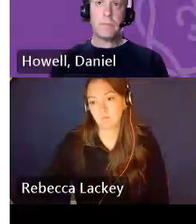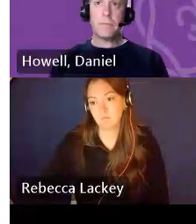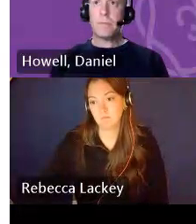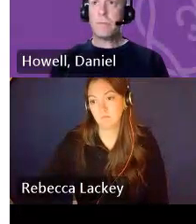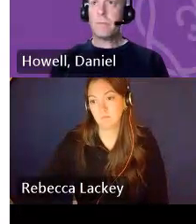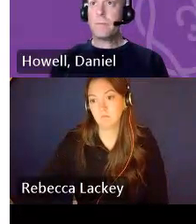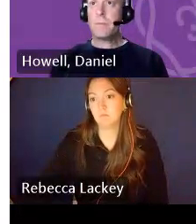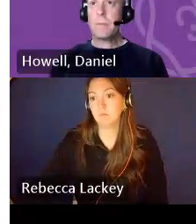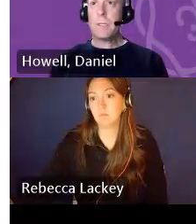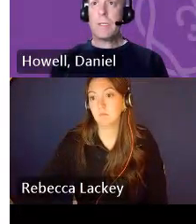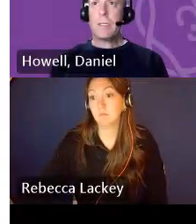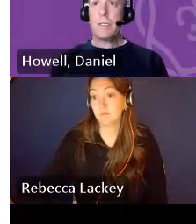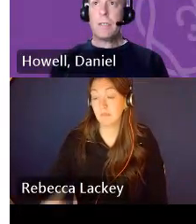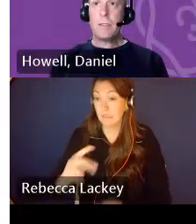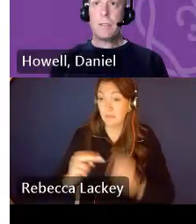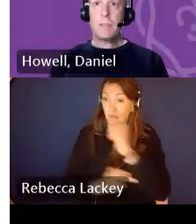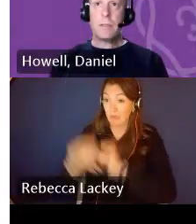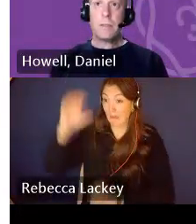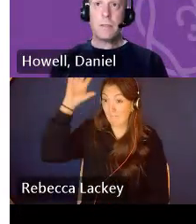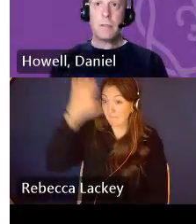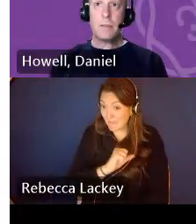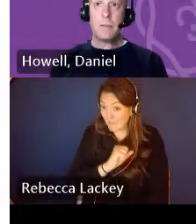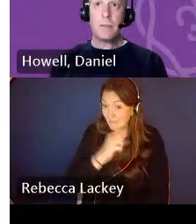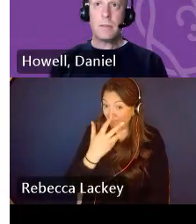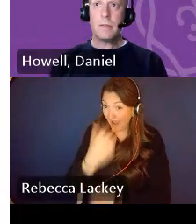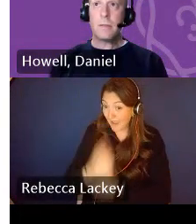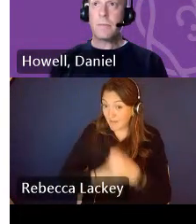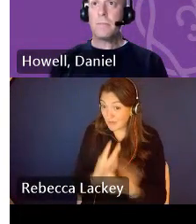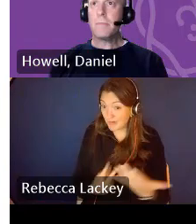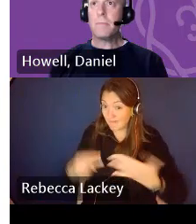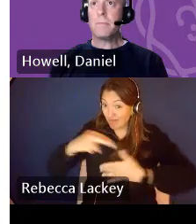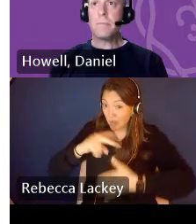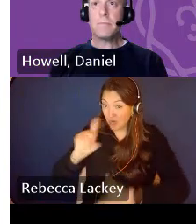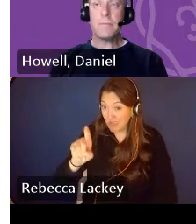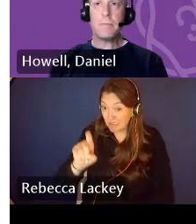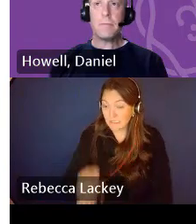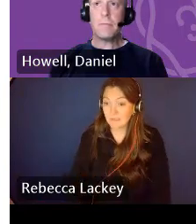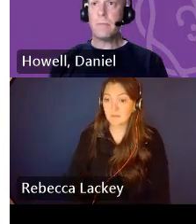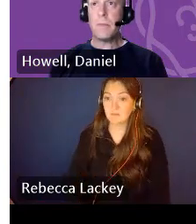Another question, did this bridge get missed on the five-year review of bridges? Well,